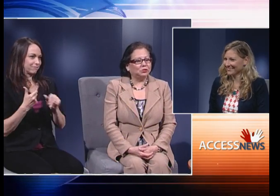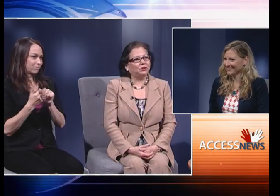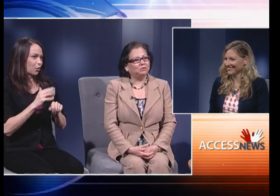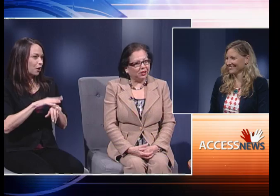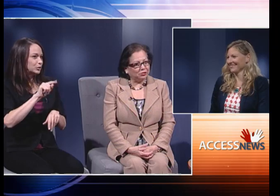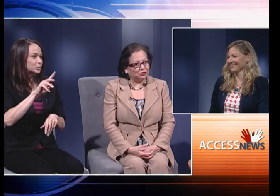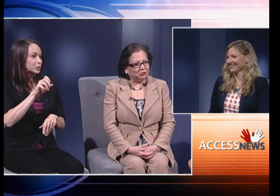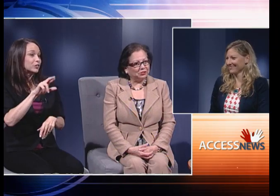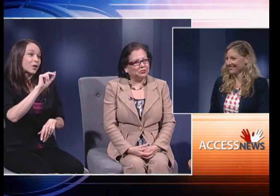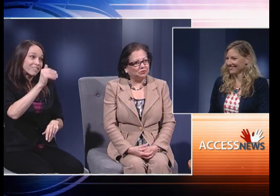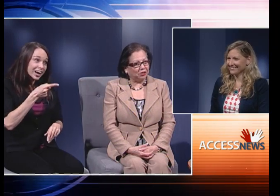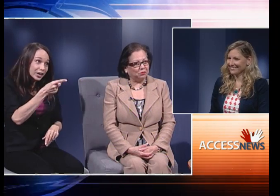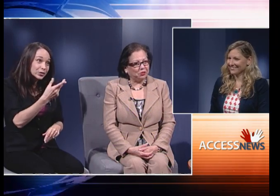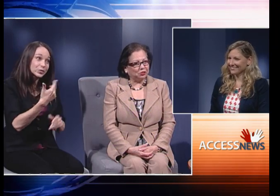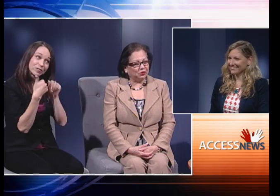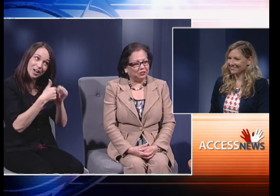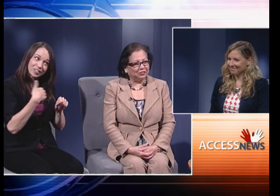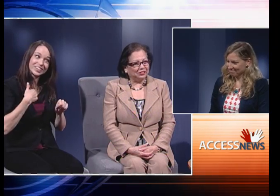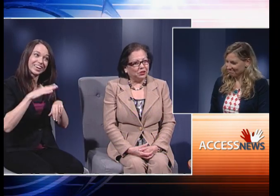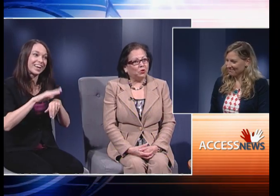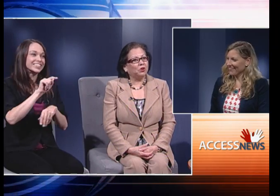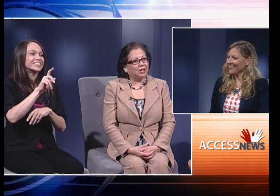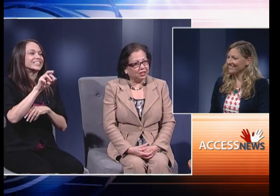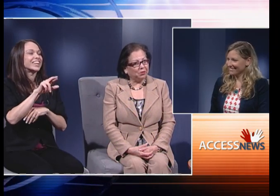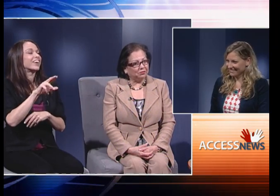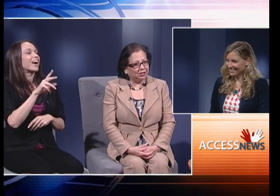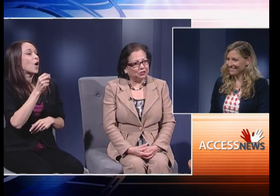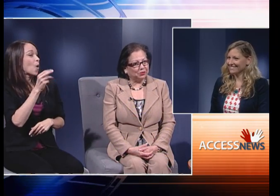So I invite you to follow me on Twitter or Like me on Facebook.